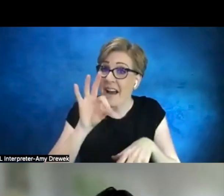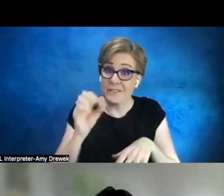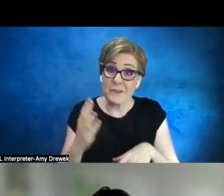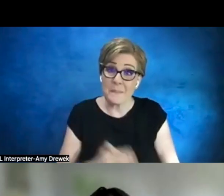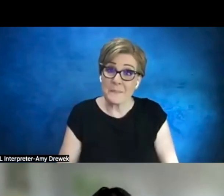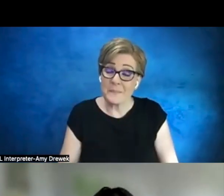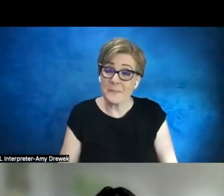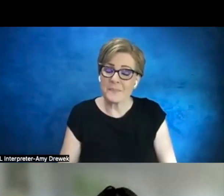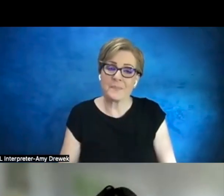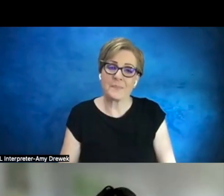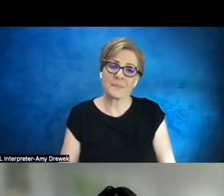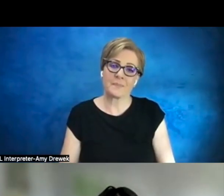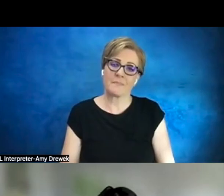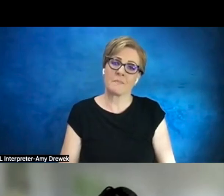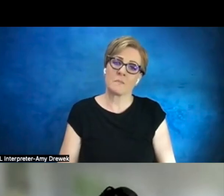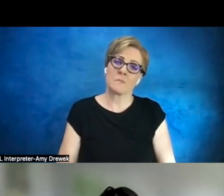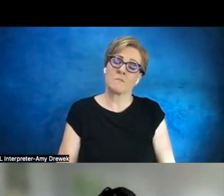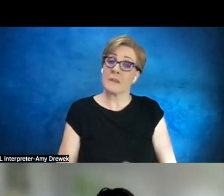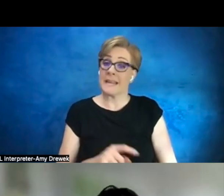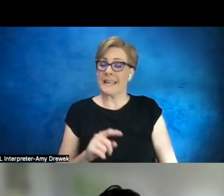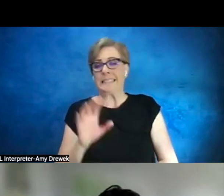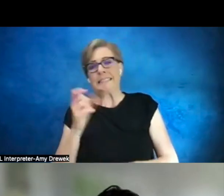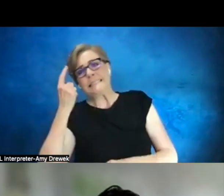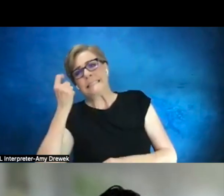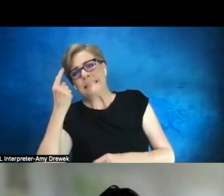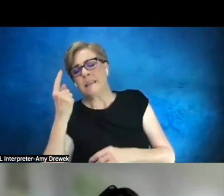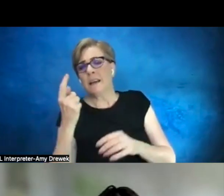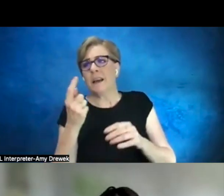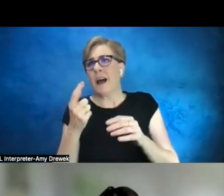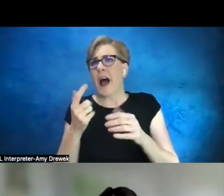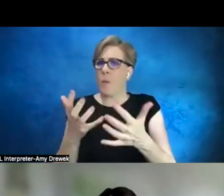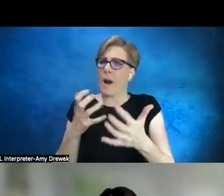I think it's really important to name that that is not a -- you know,